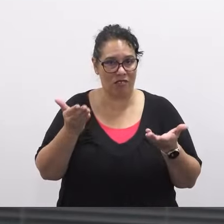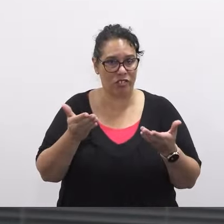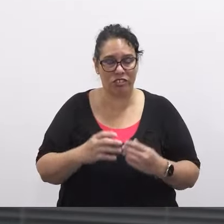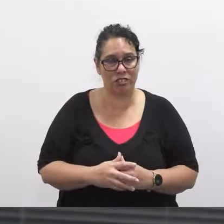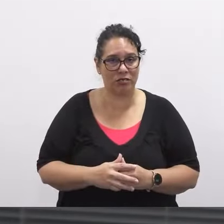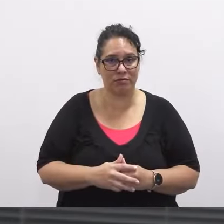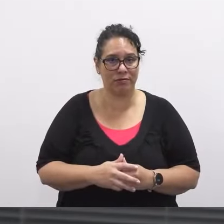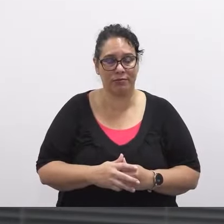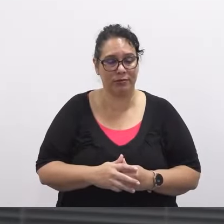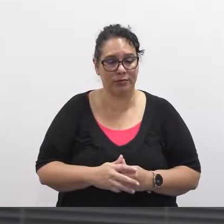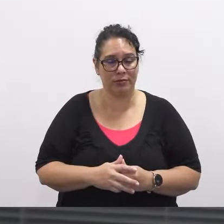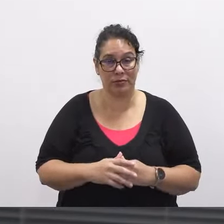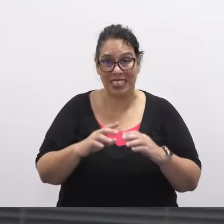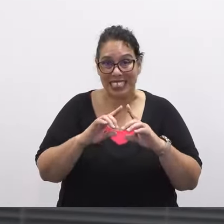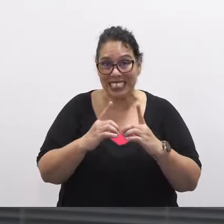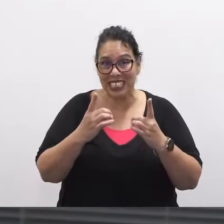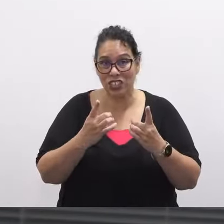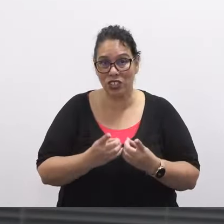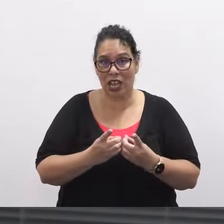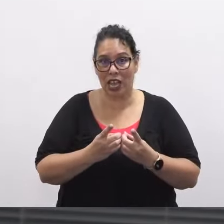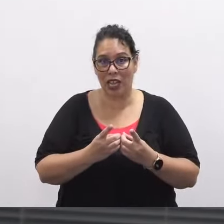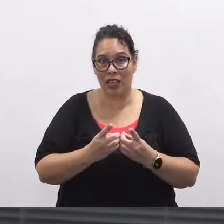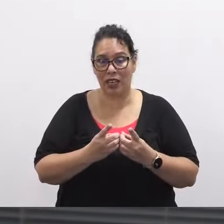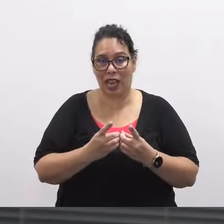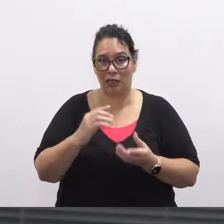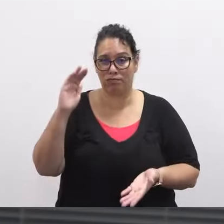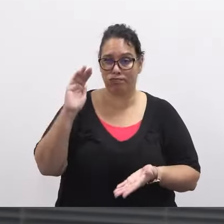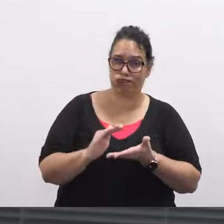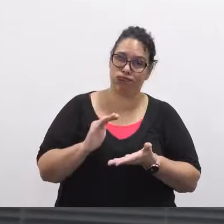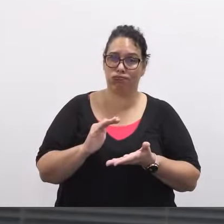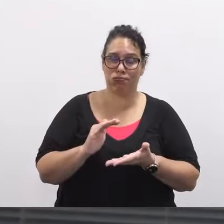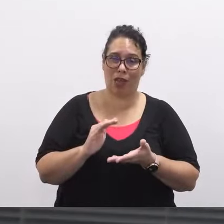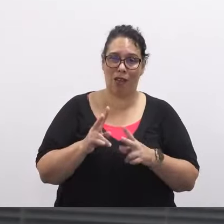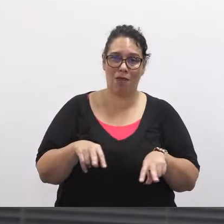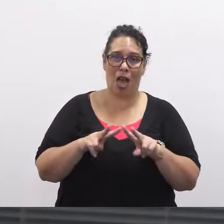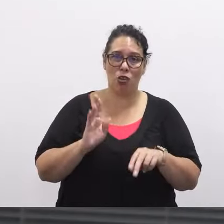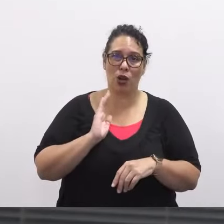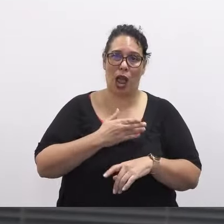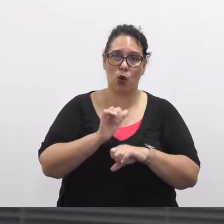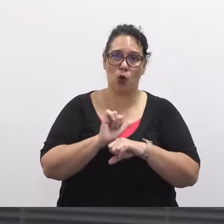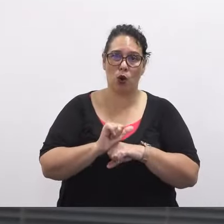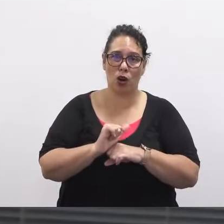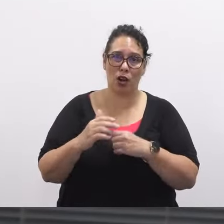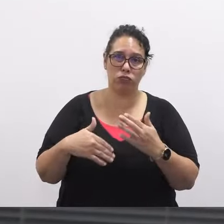So the district do you value our work gradually over the years?